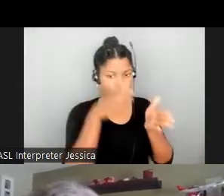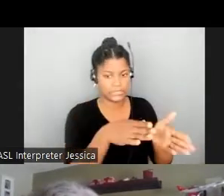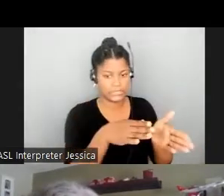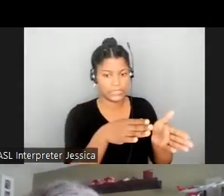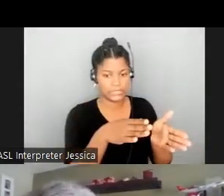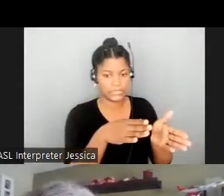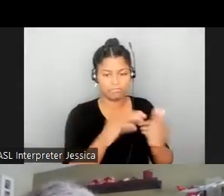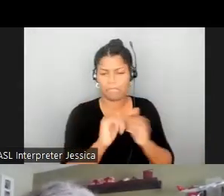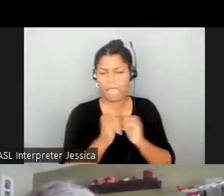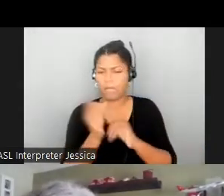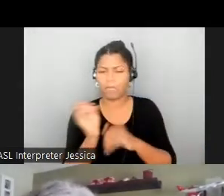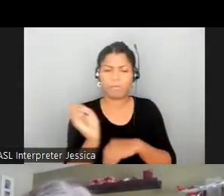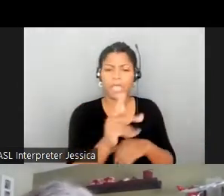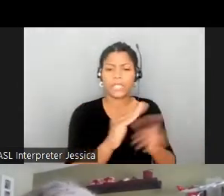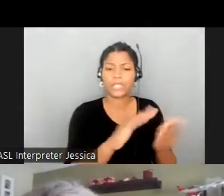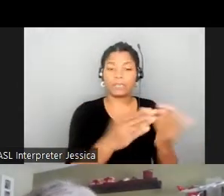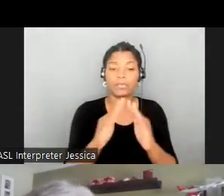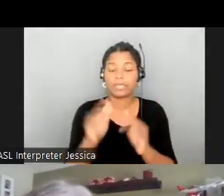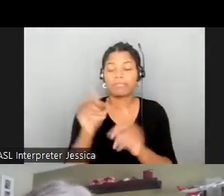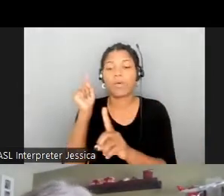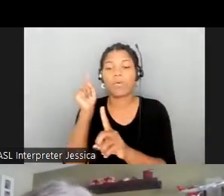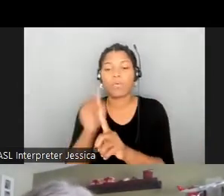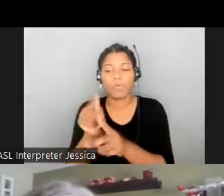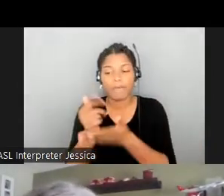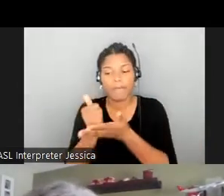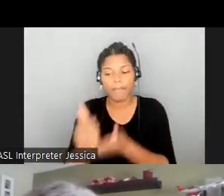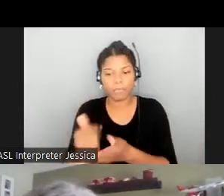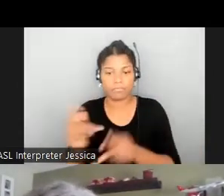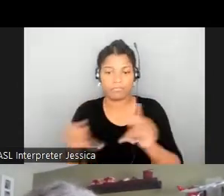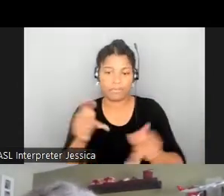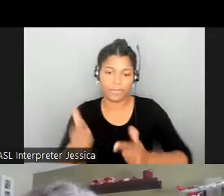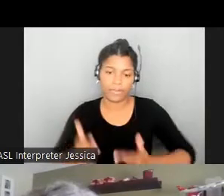Our goal is to help people live in the least restrictive setting of their choice.